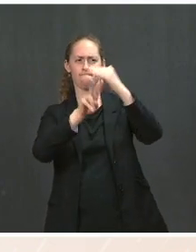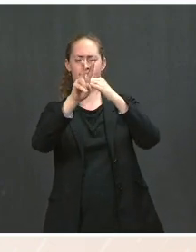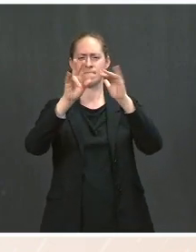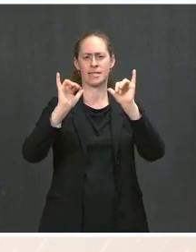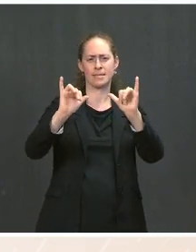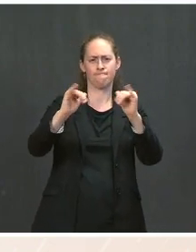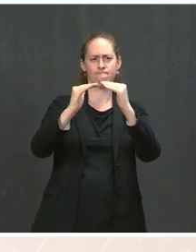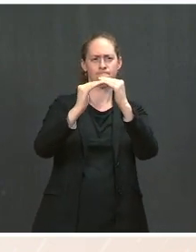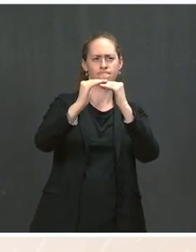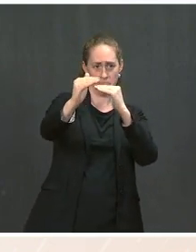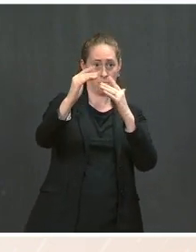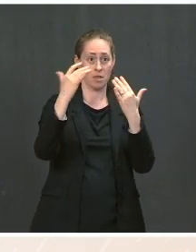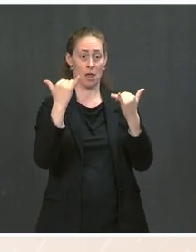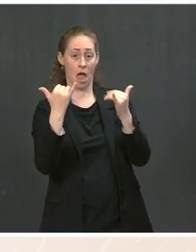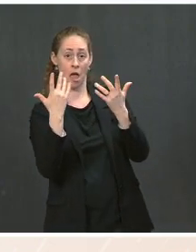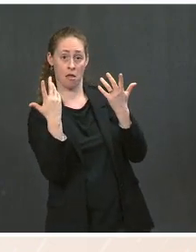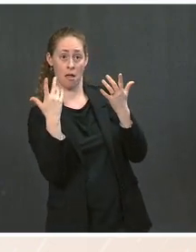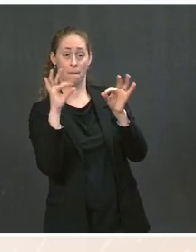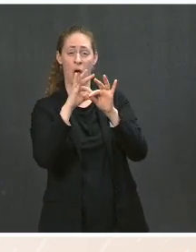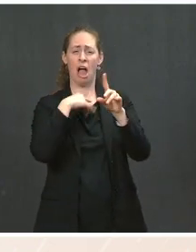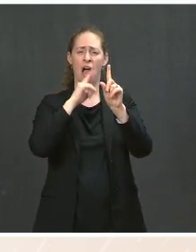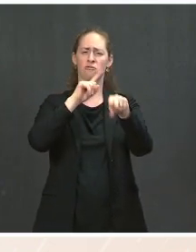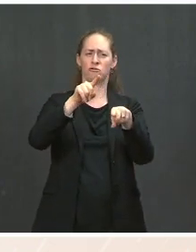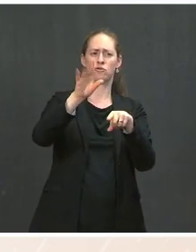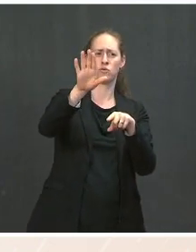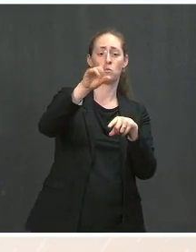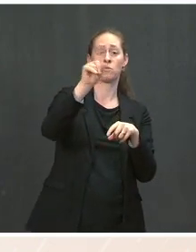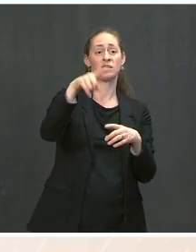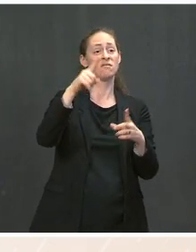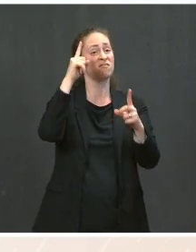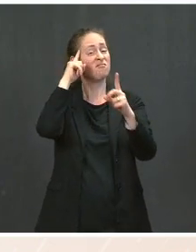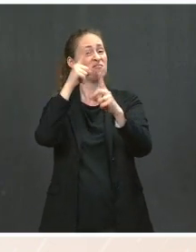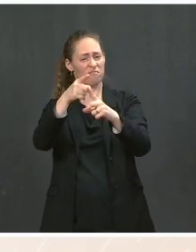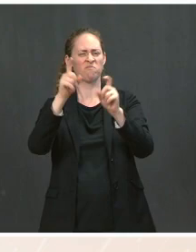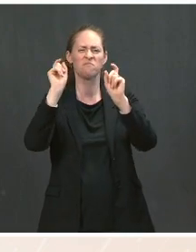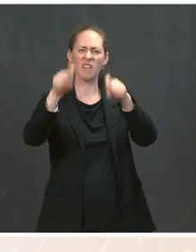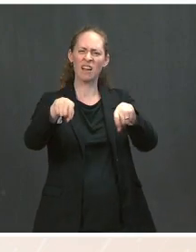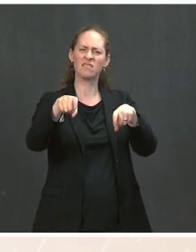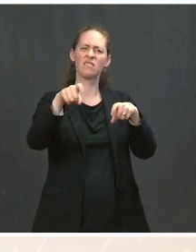that it's important to respond and put in place consequences to actions that we felt were unacceptable.